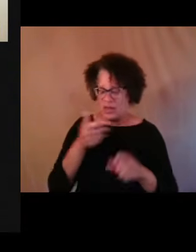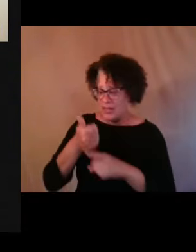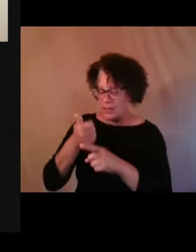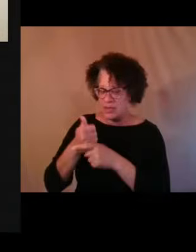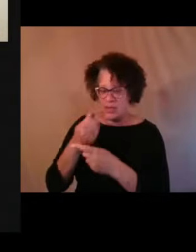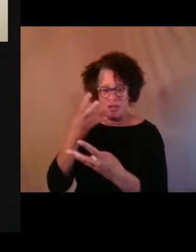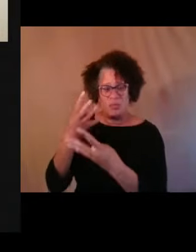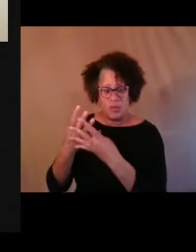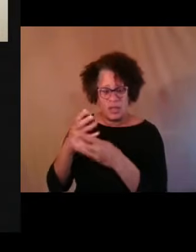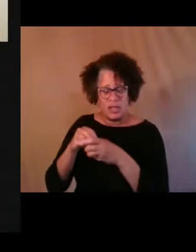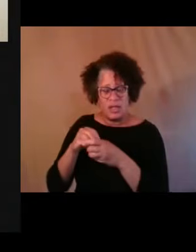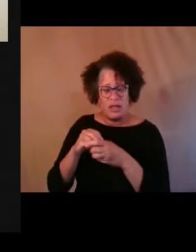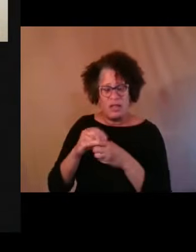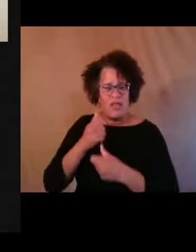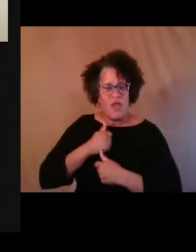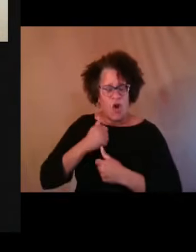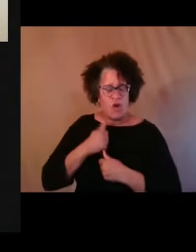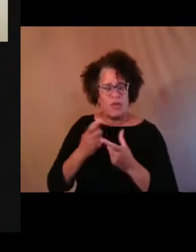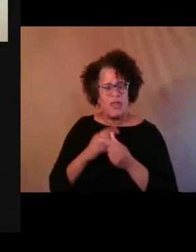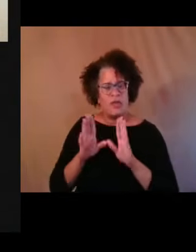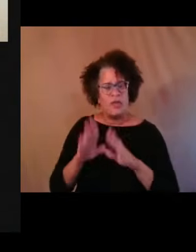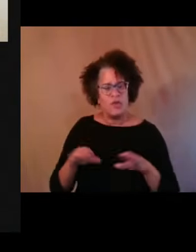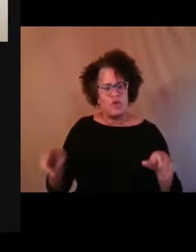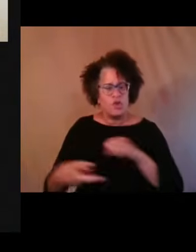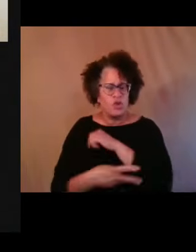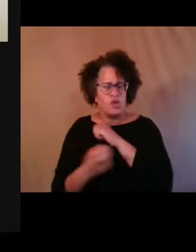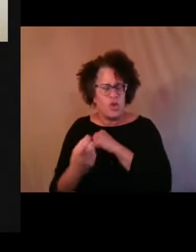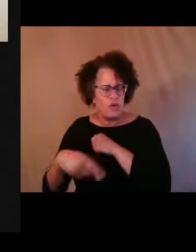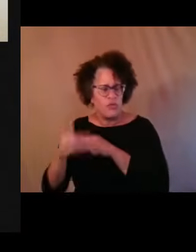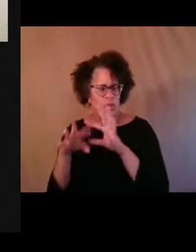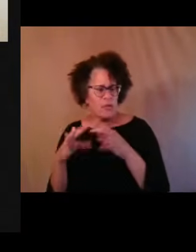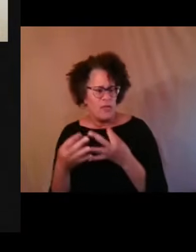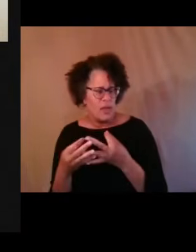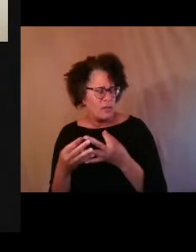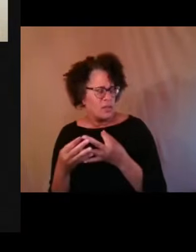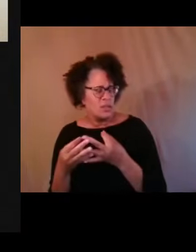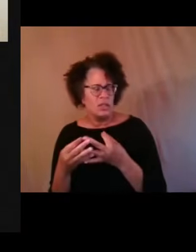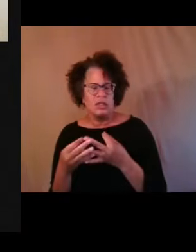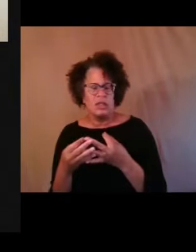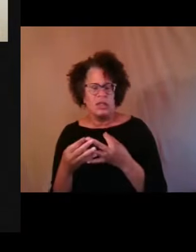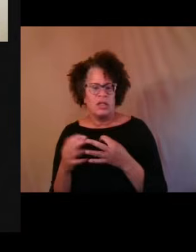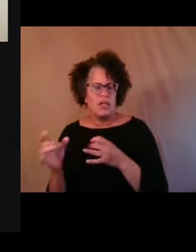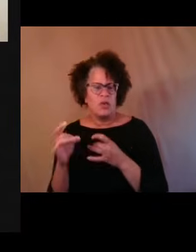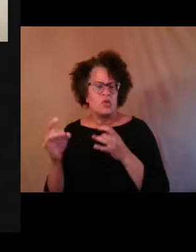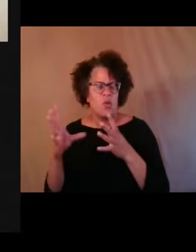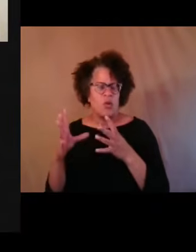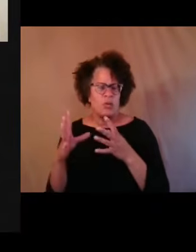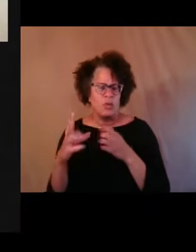And their children had been stolen from their families and in those horrible boarding schools.